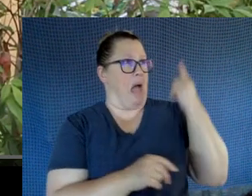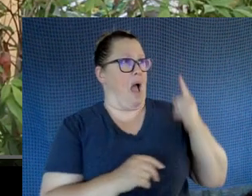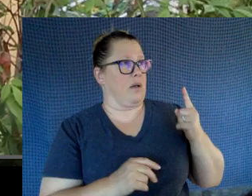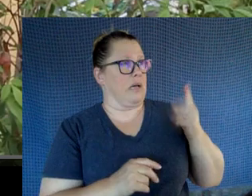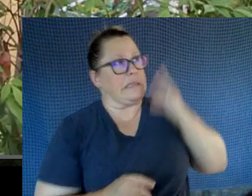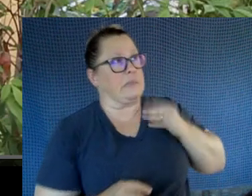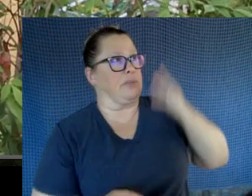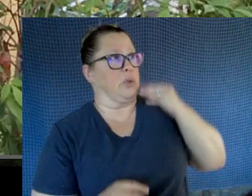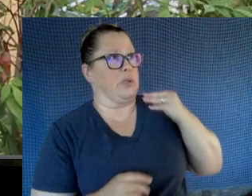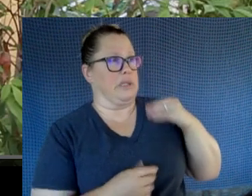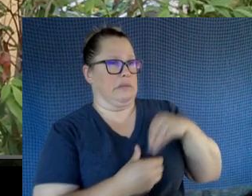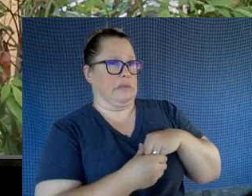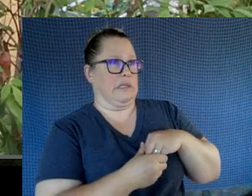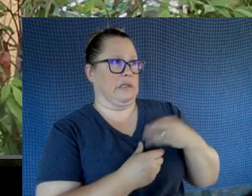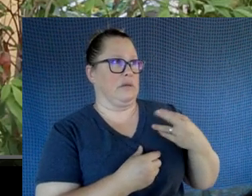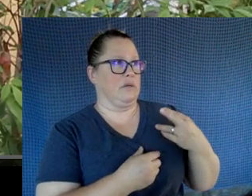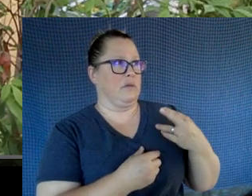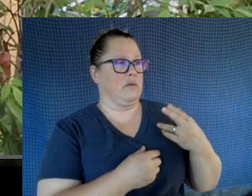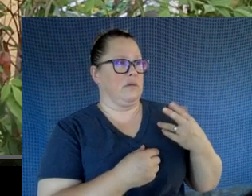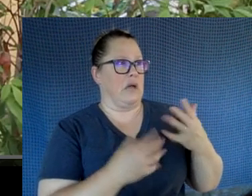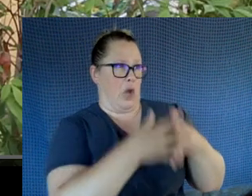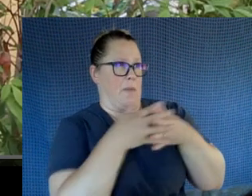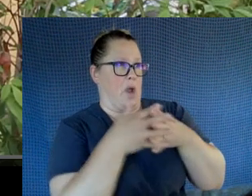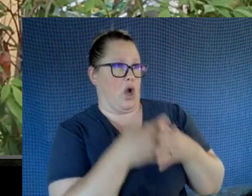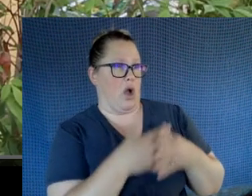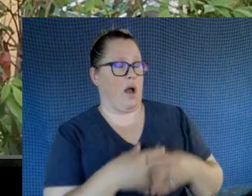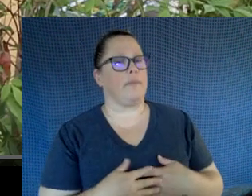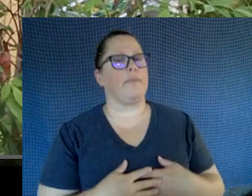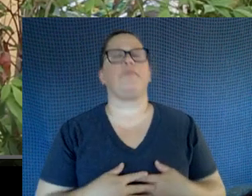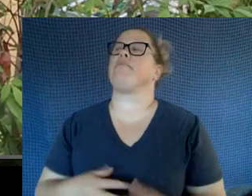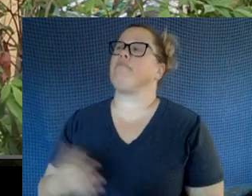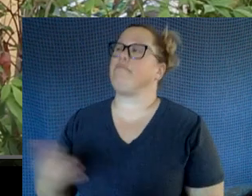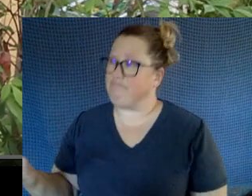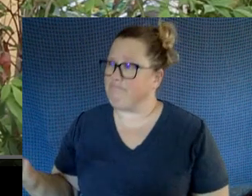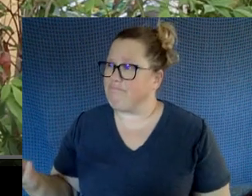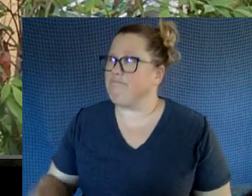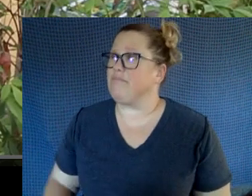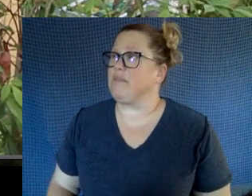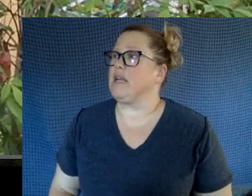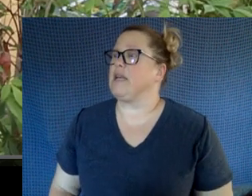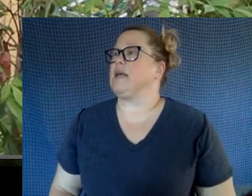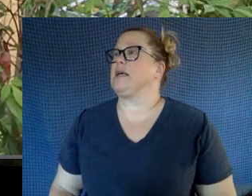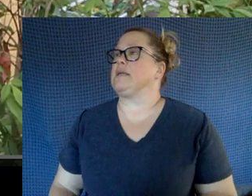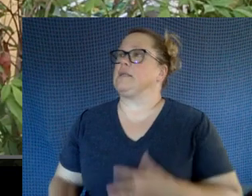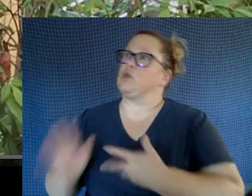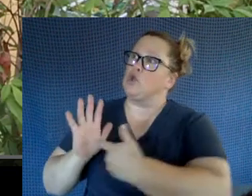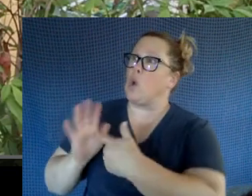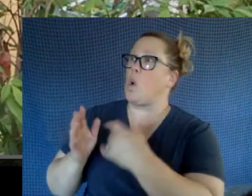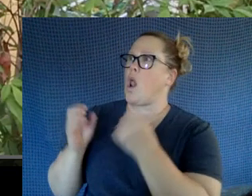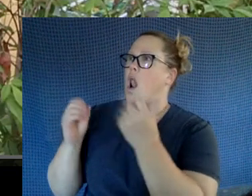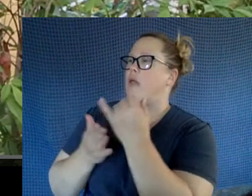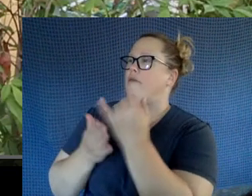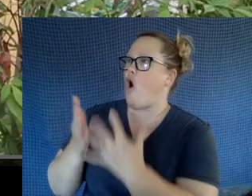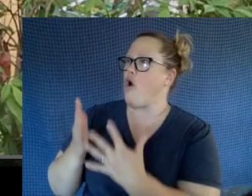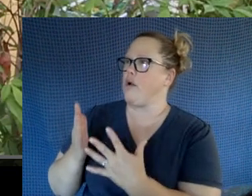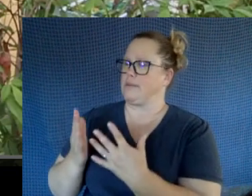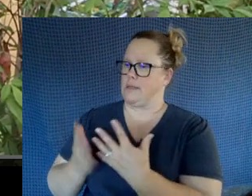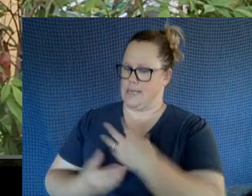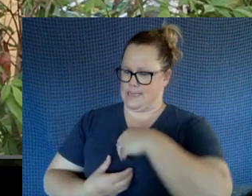goes to show that a lot of artists paint their emotions. You're right . Oh